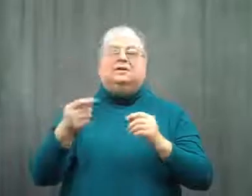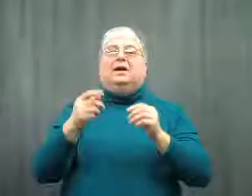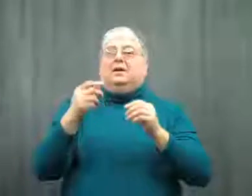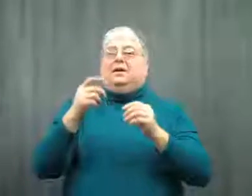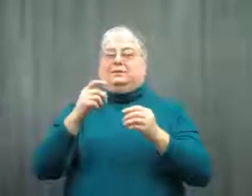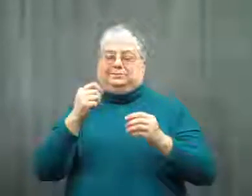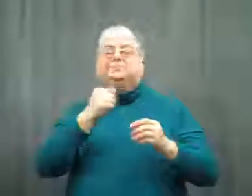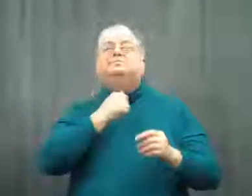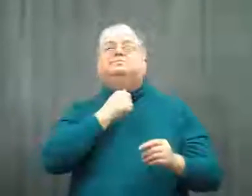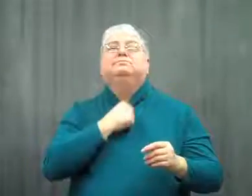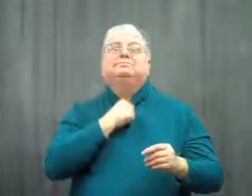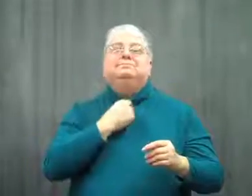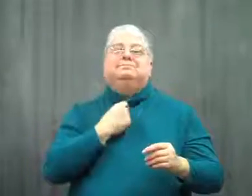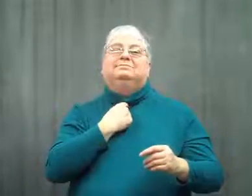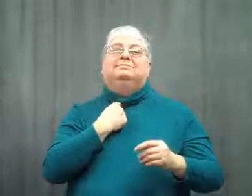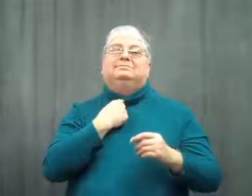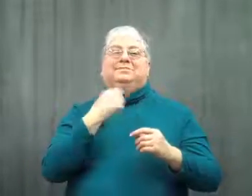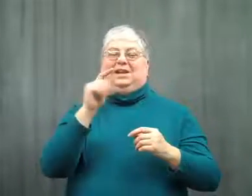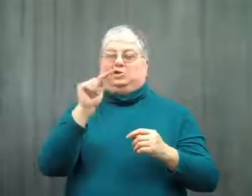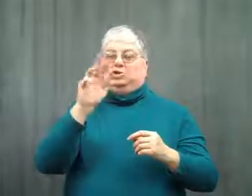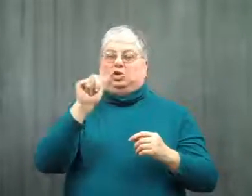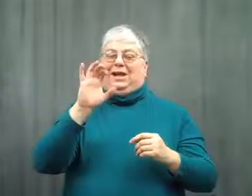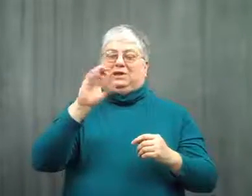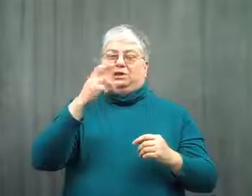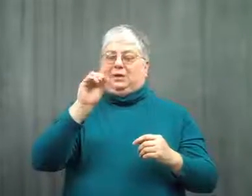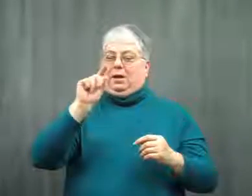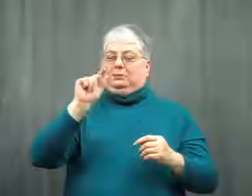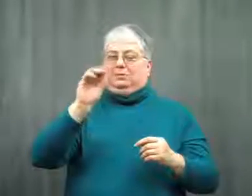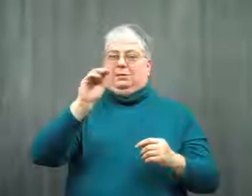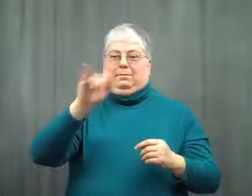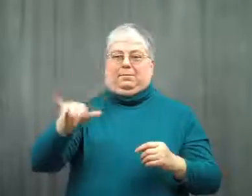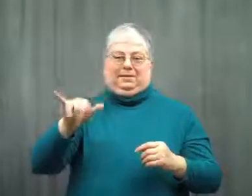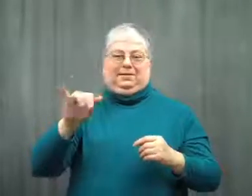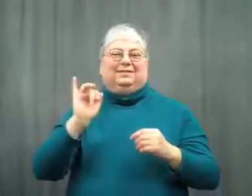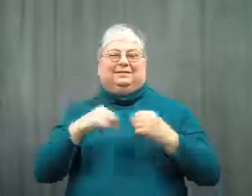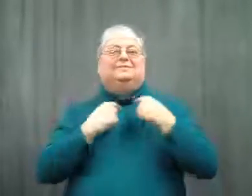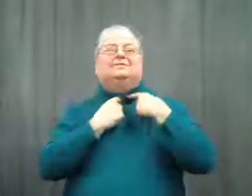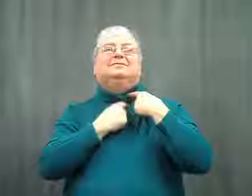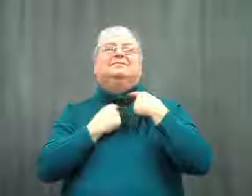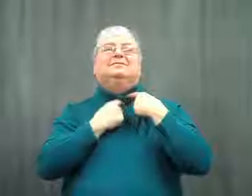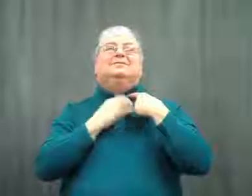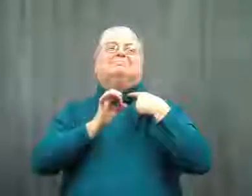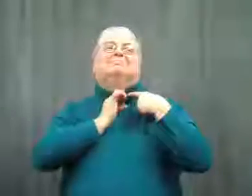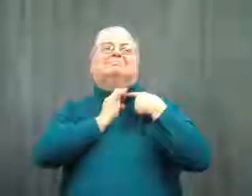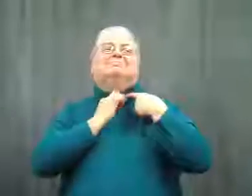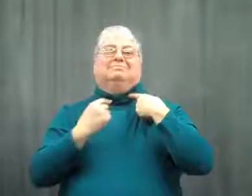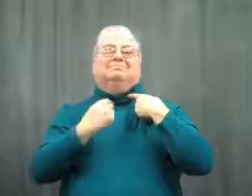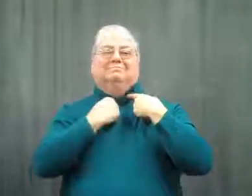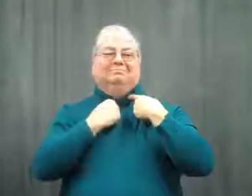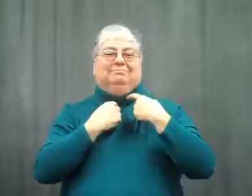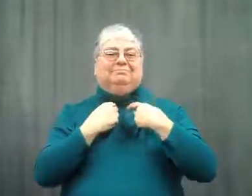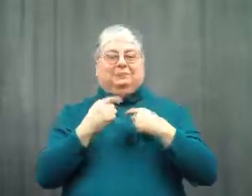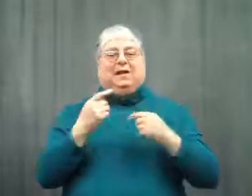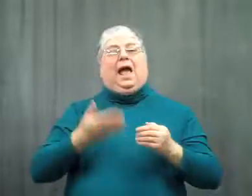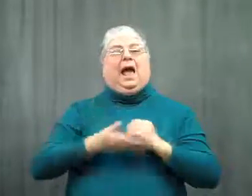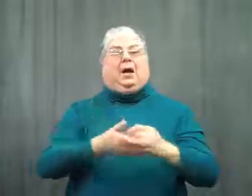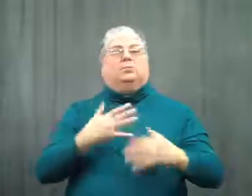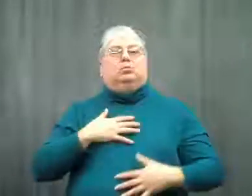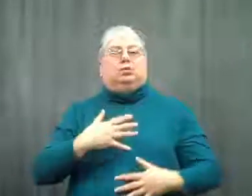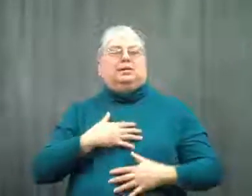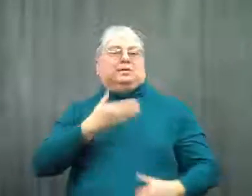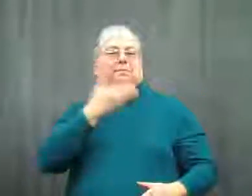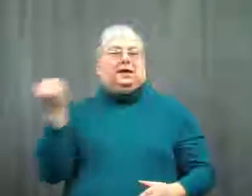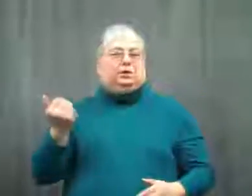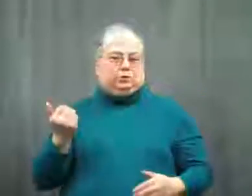She was given a tracheotomy to help her breathe better.